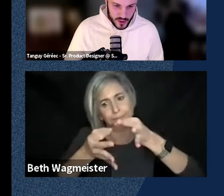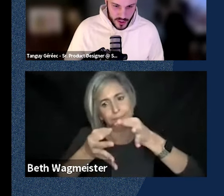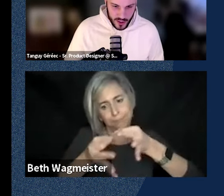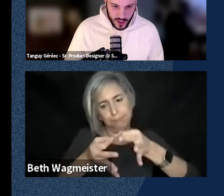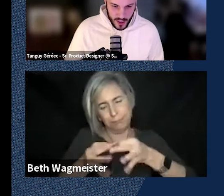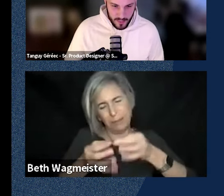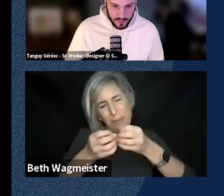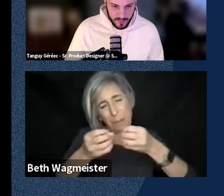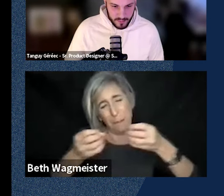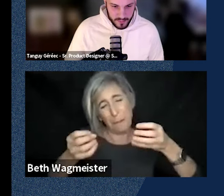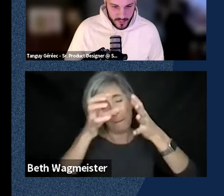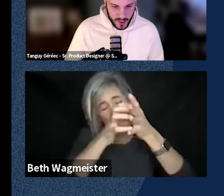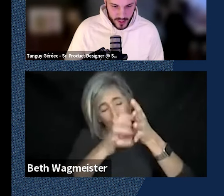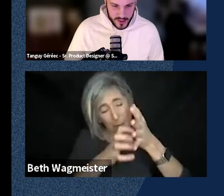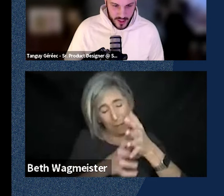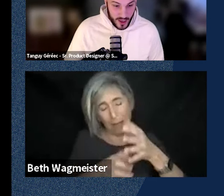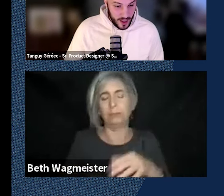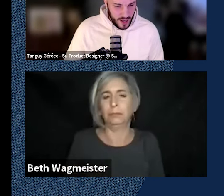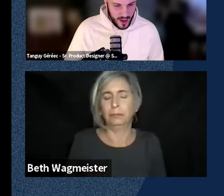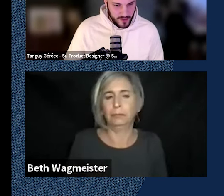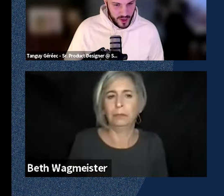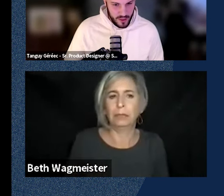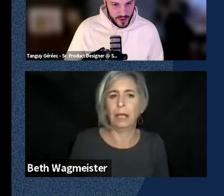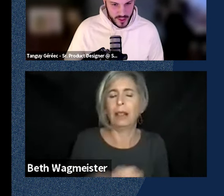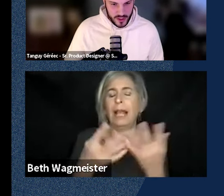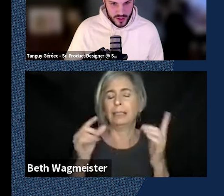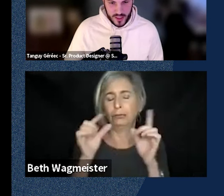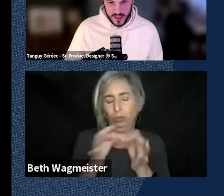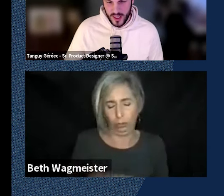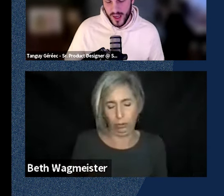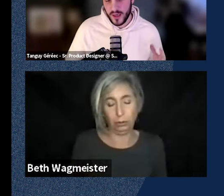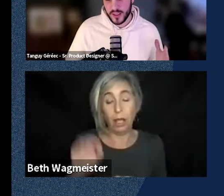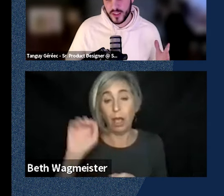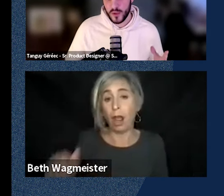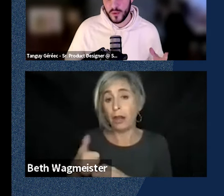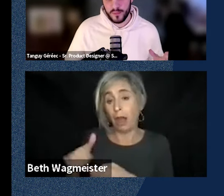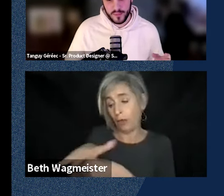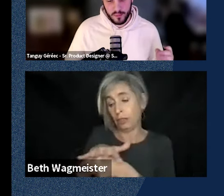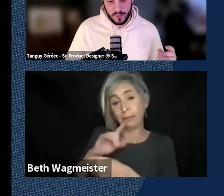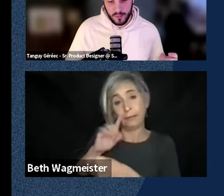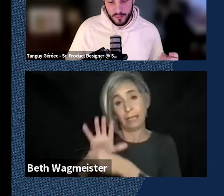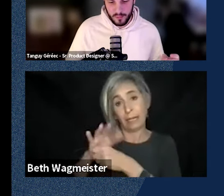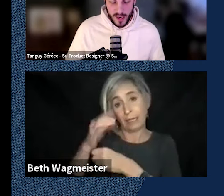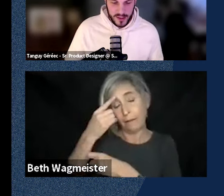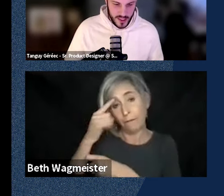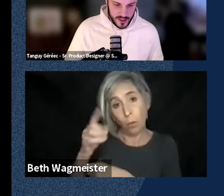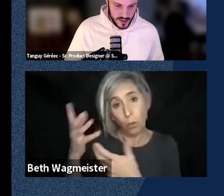So here, I can see I have another section that is dedicated to buying tickets.